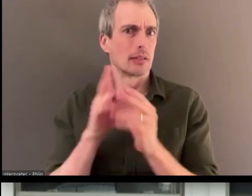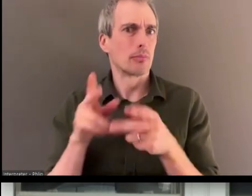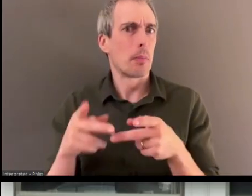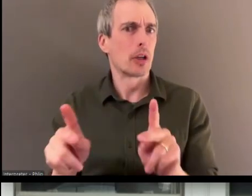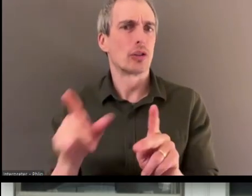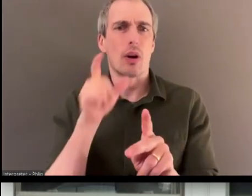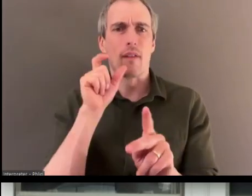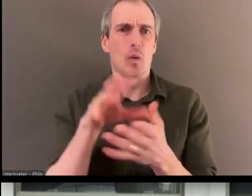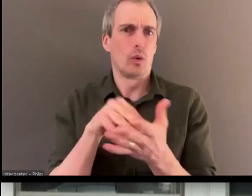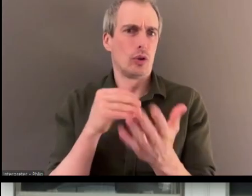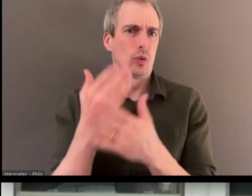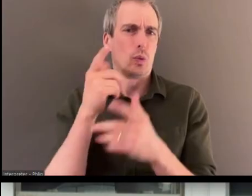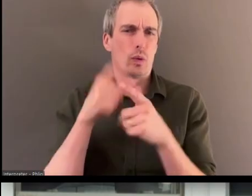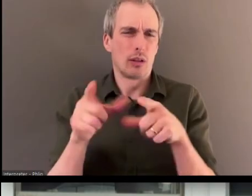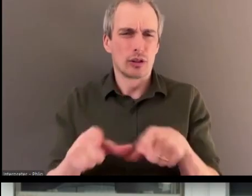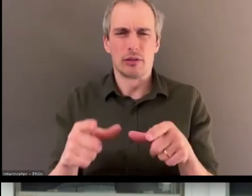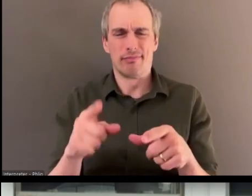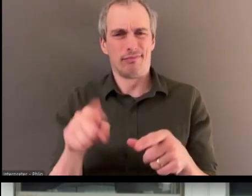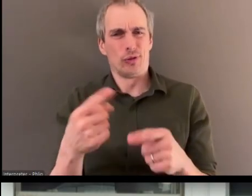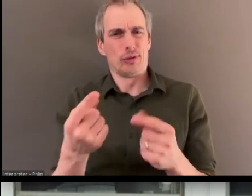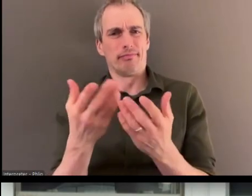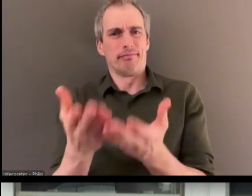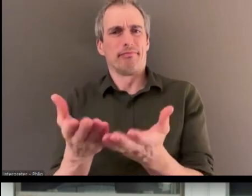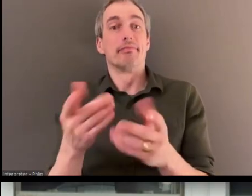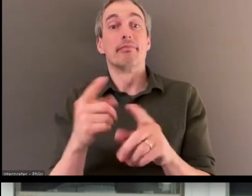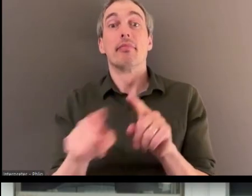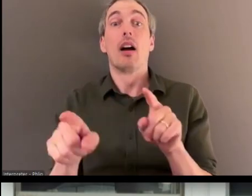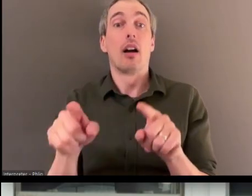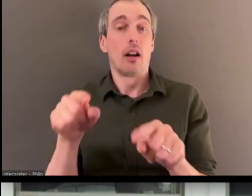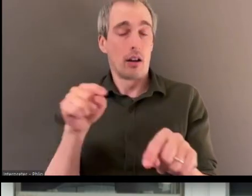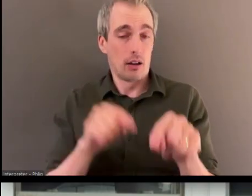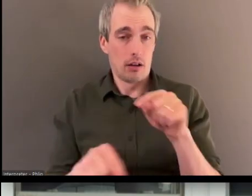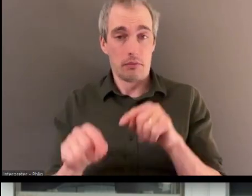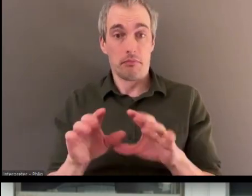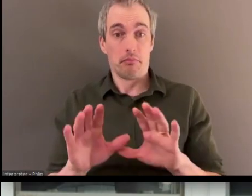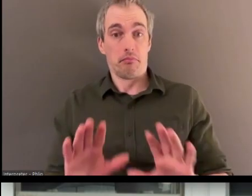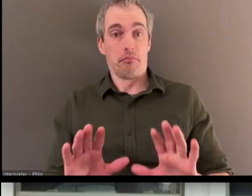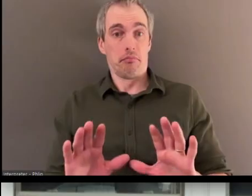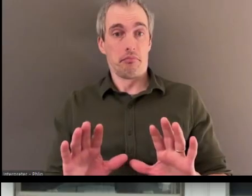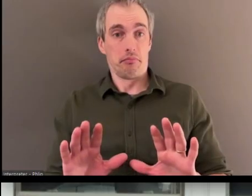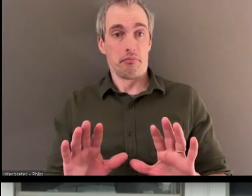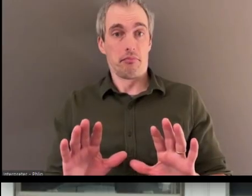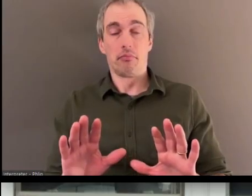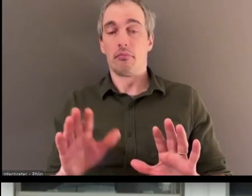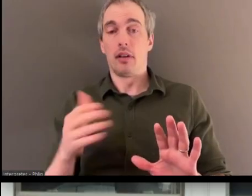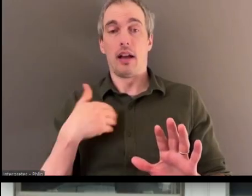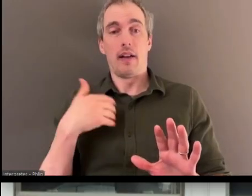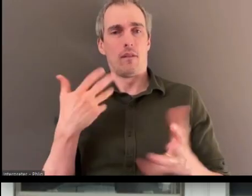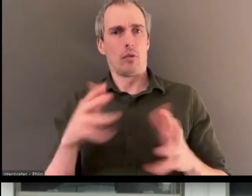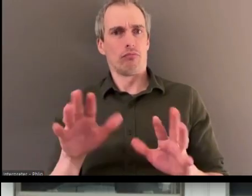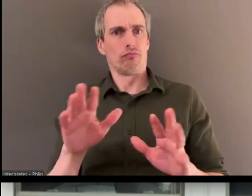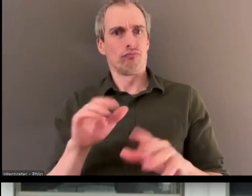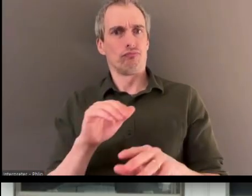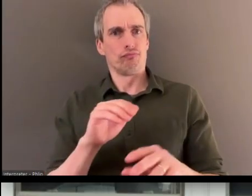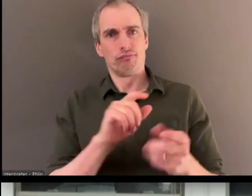But where we fall back to, we can have beautiful HTML that then renders into an actual accessible